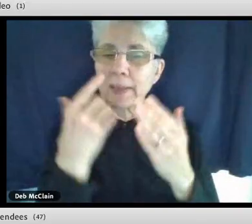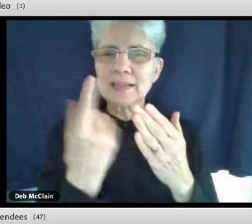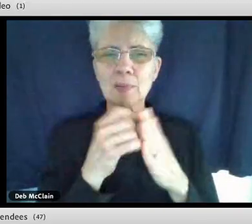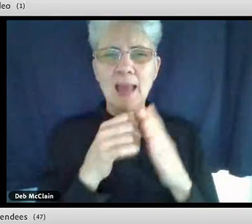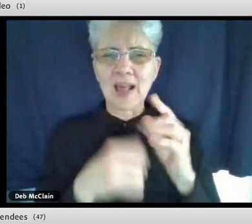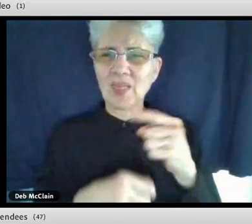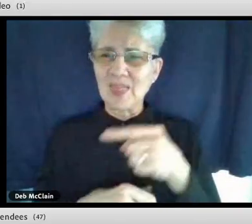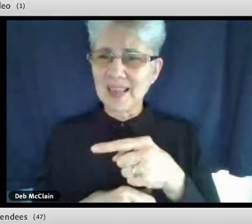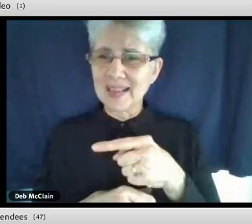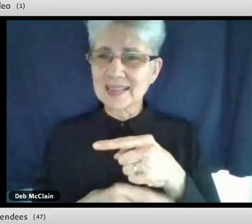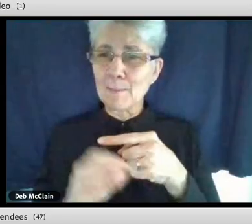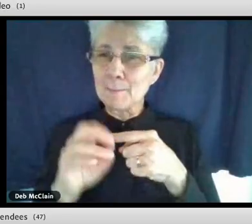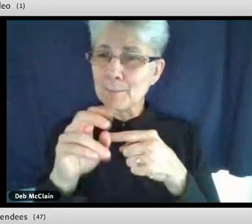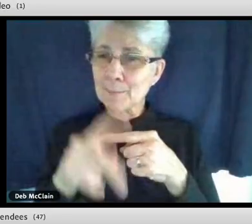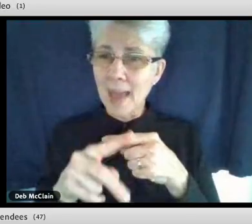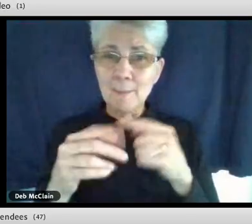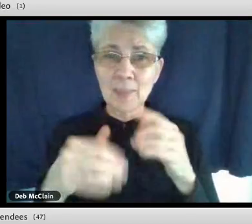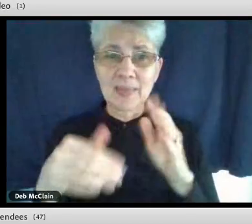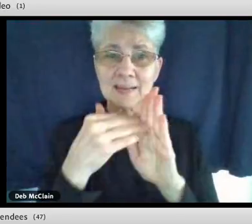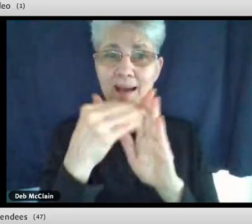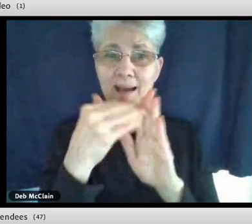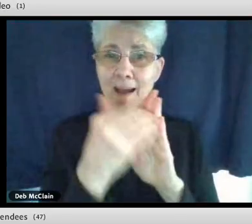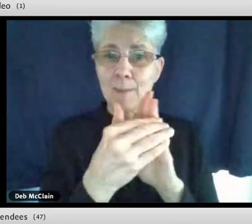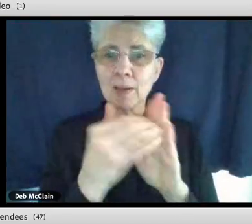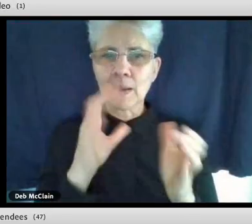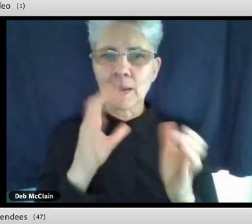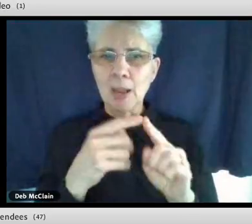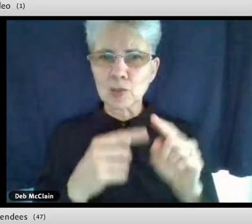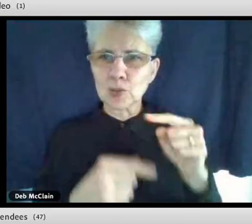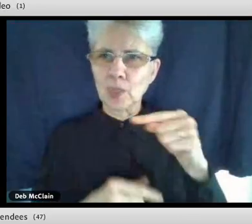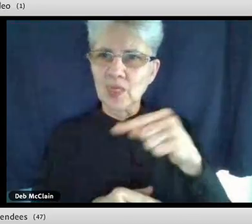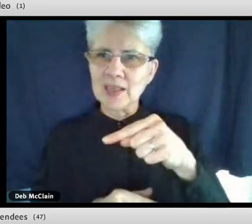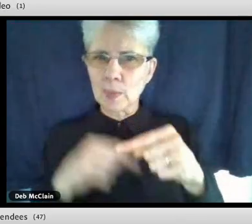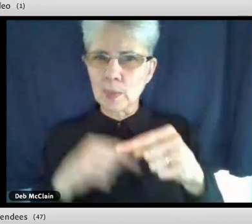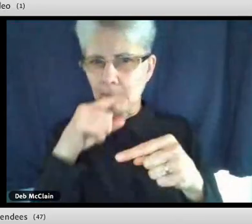Something like this map right here at the top as opposed to this map with the black